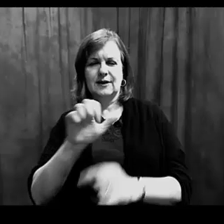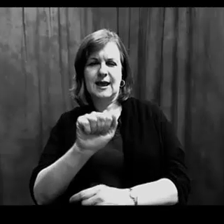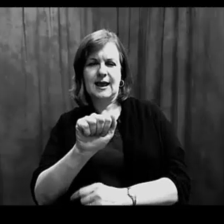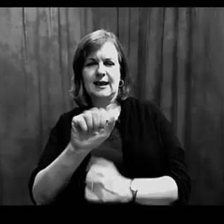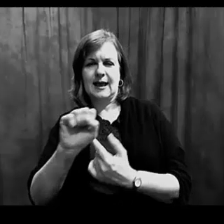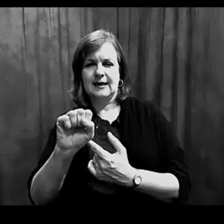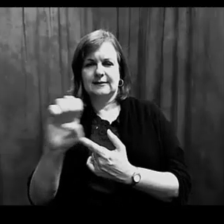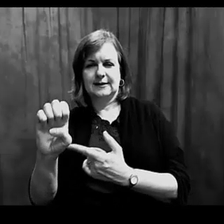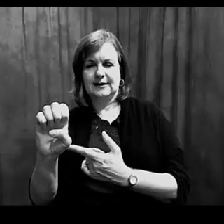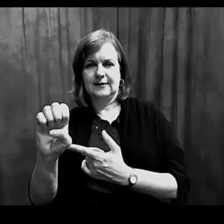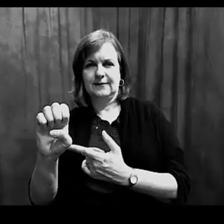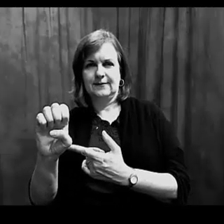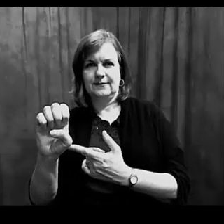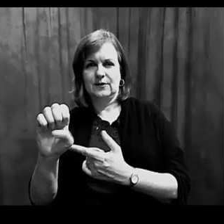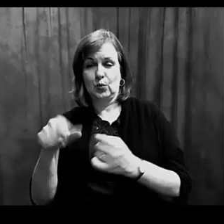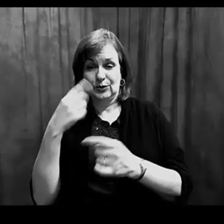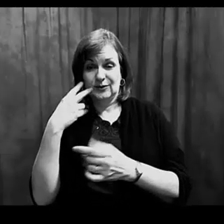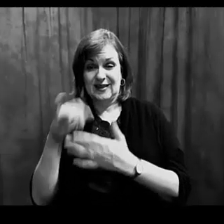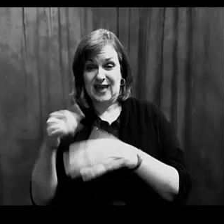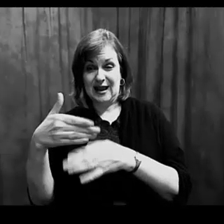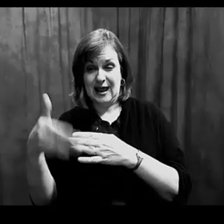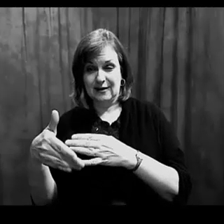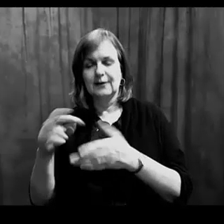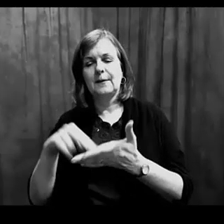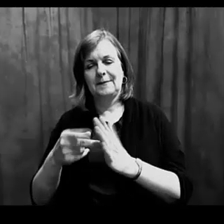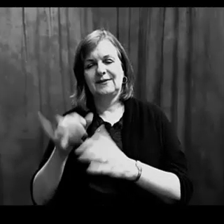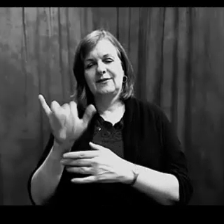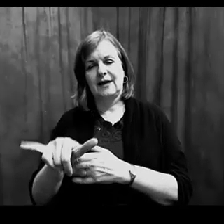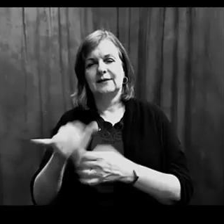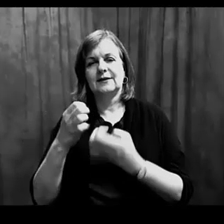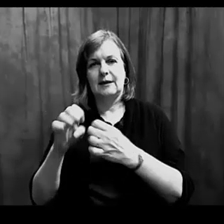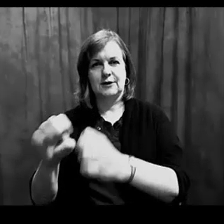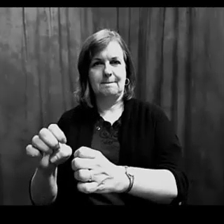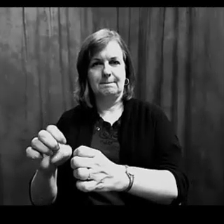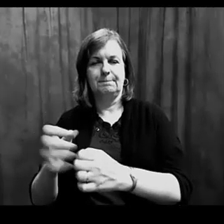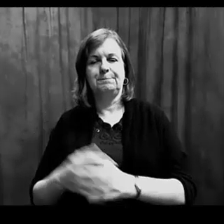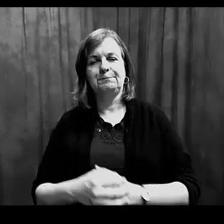"ase" equals [means] an enzyme